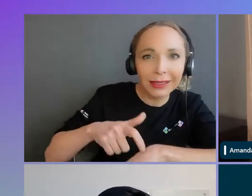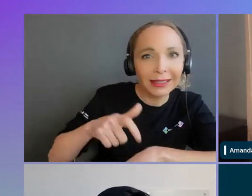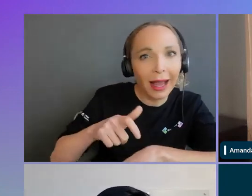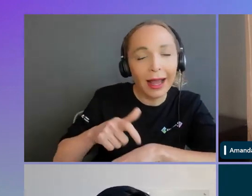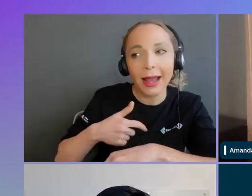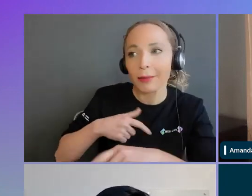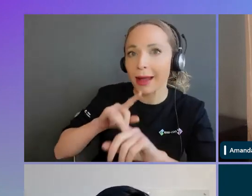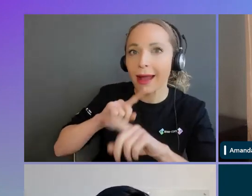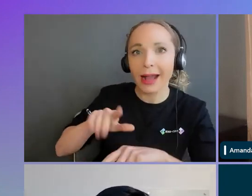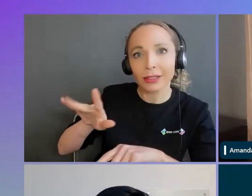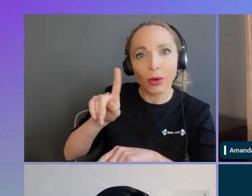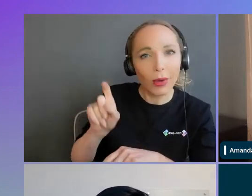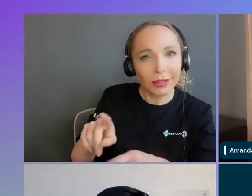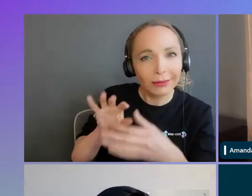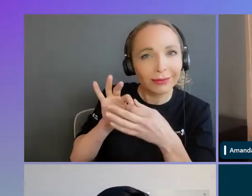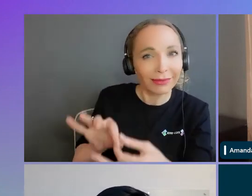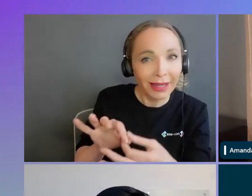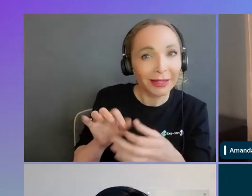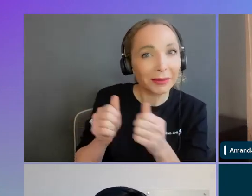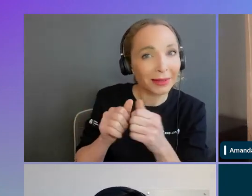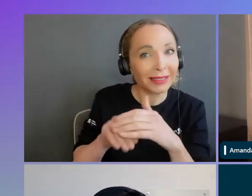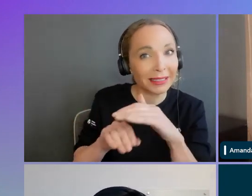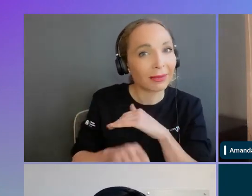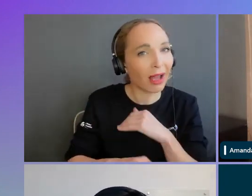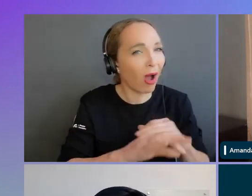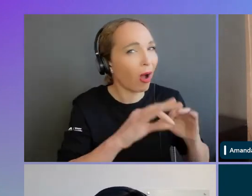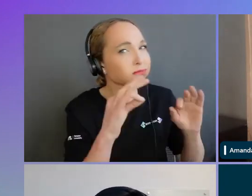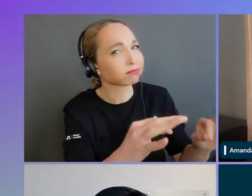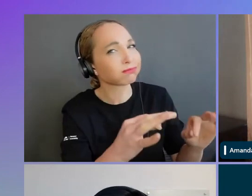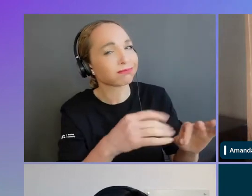accessibility journey in here I love it. Yeah. Um from Helen,